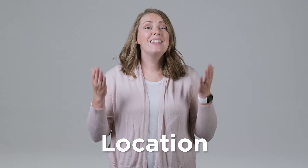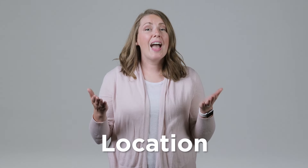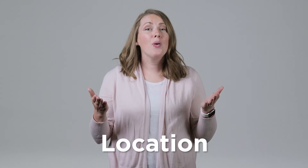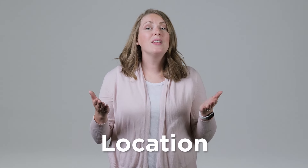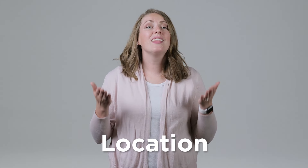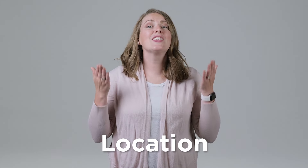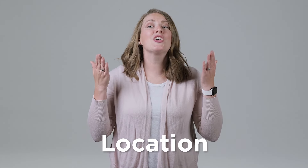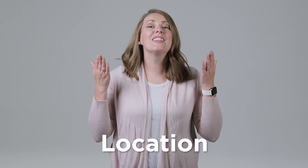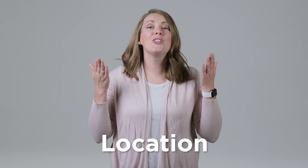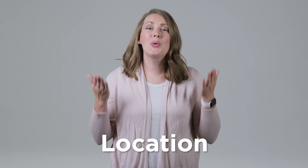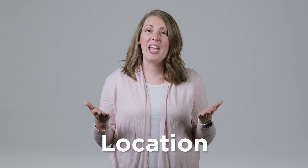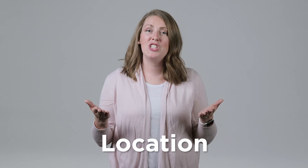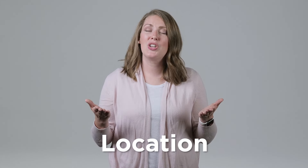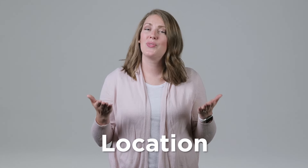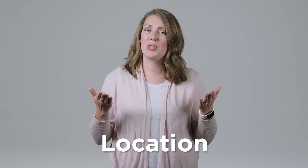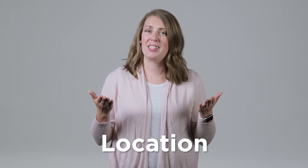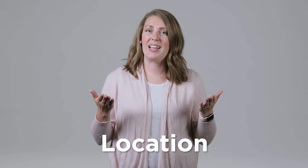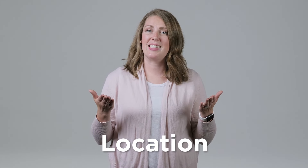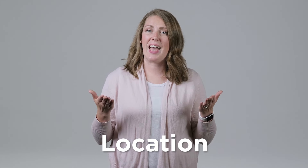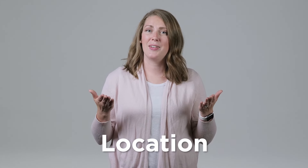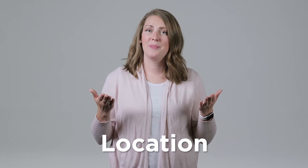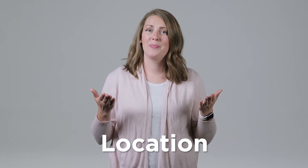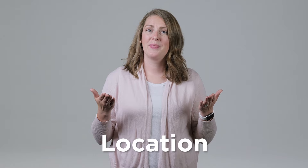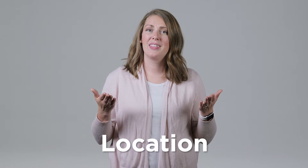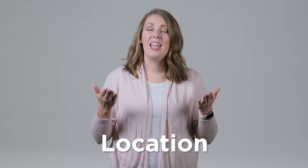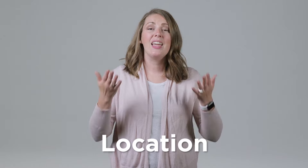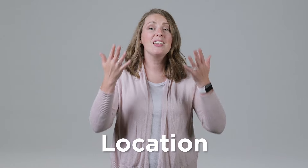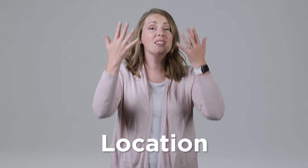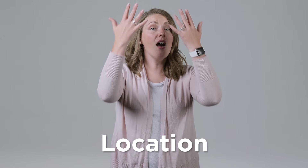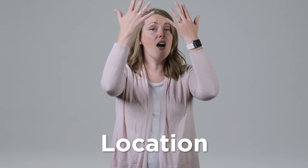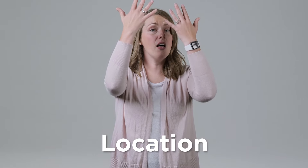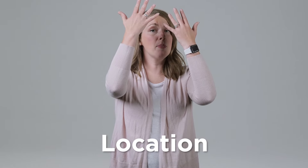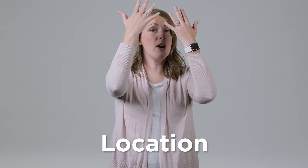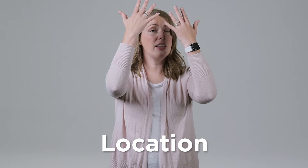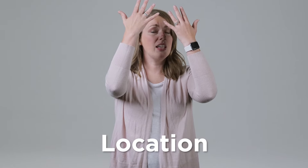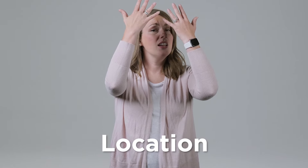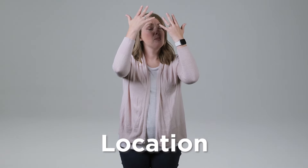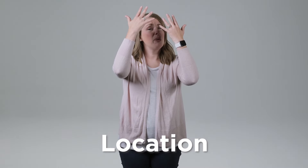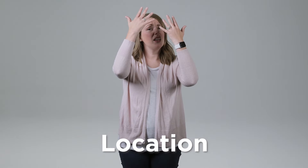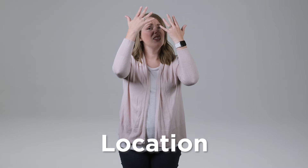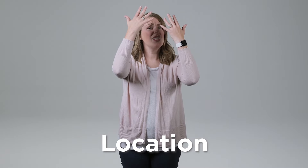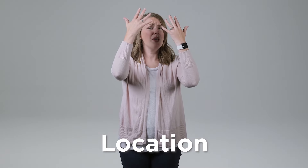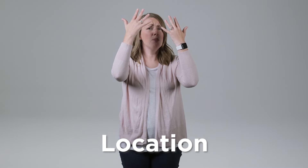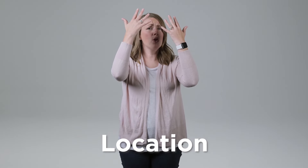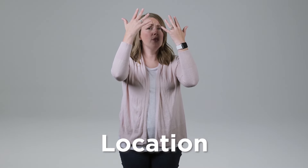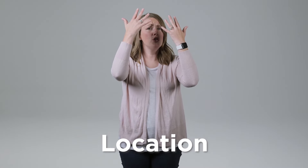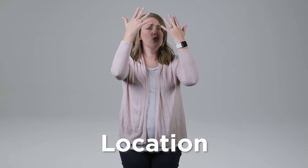Now let's look at the location for the sign sad. It's not on the body but in more of a neutral